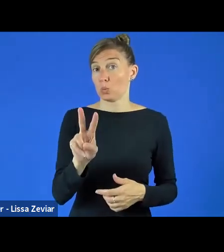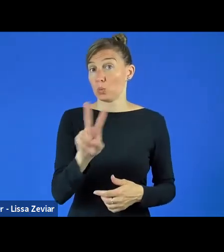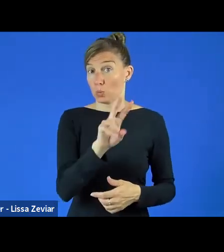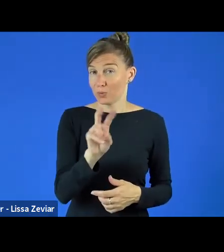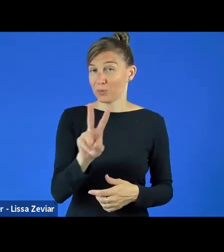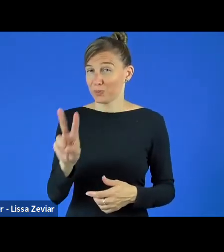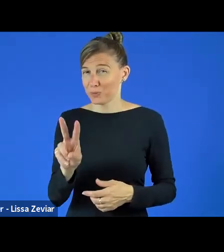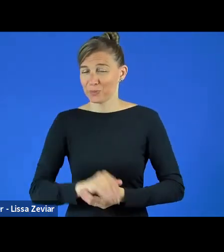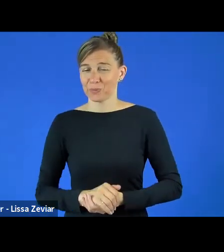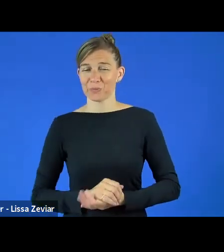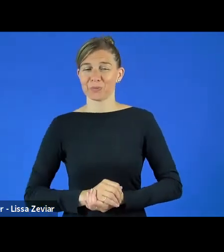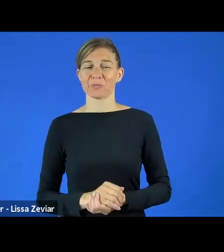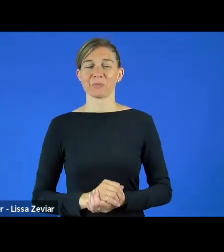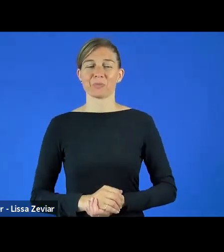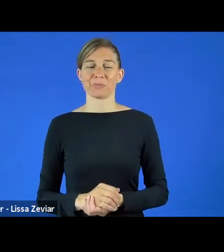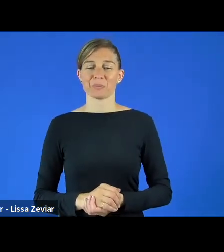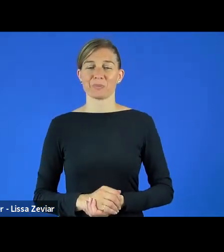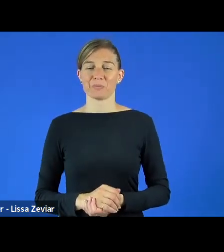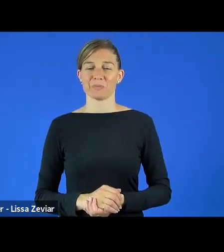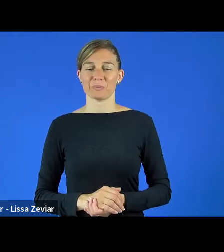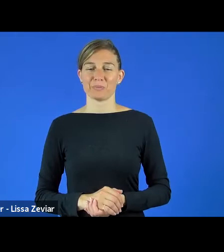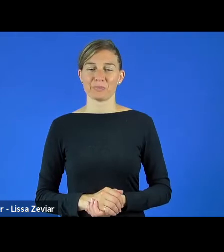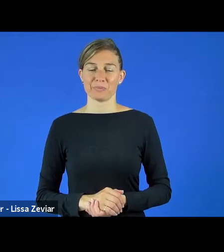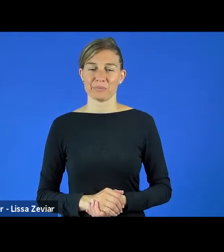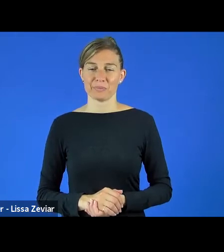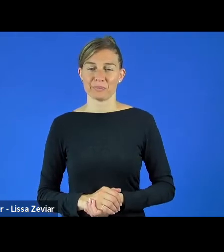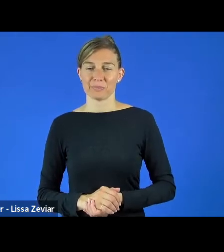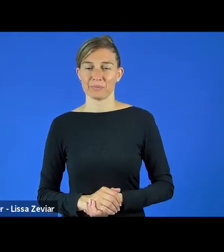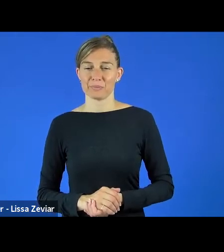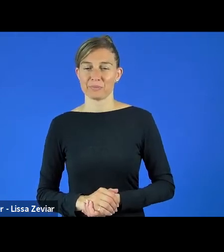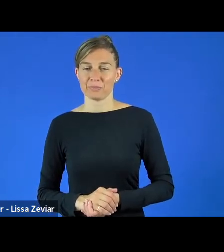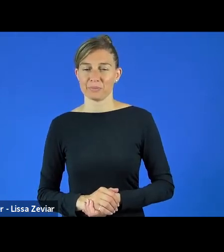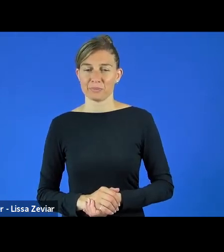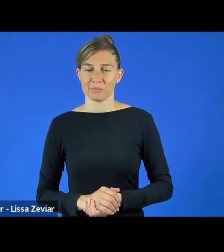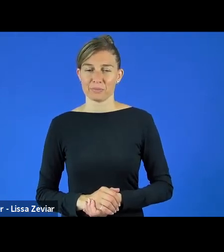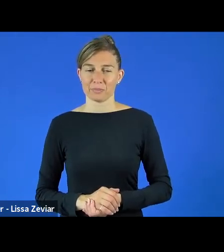In addition, we try to give input to the standardisation mandate.